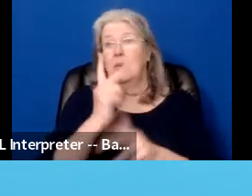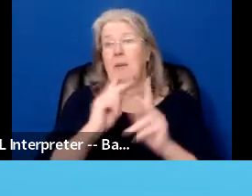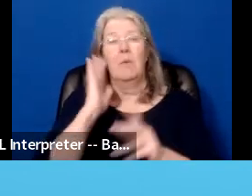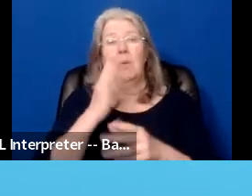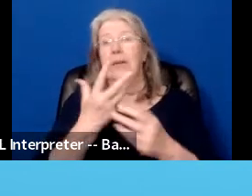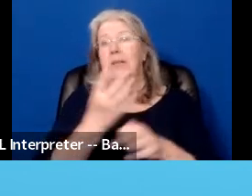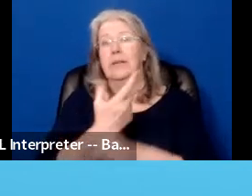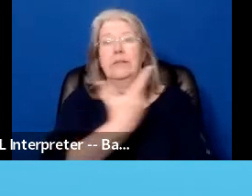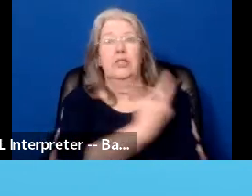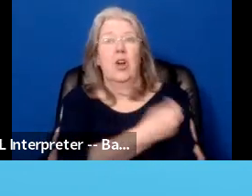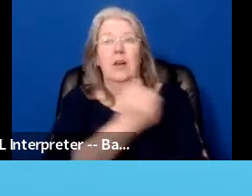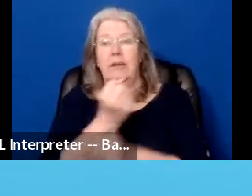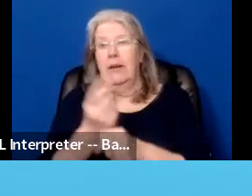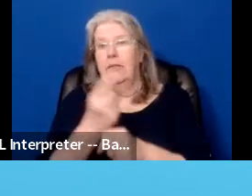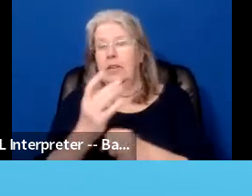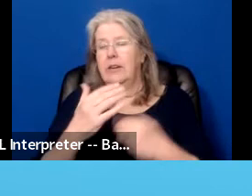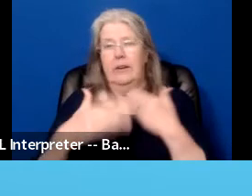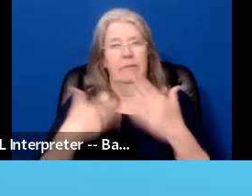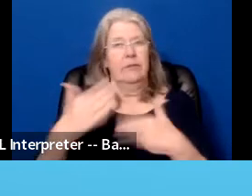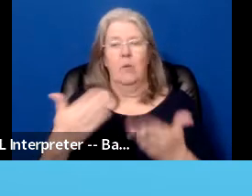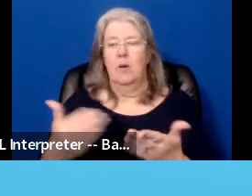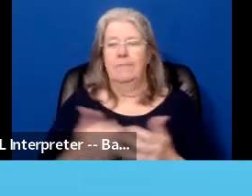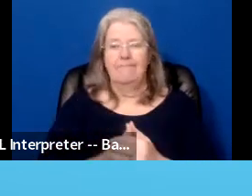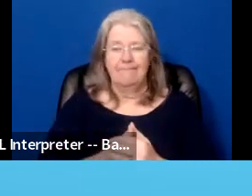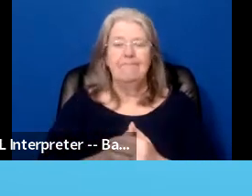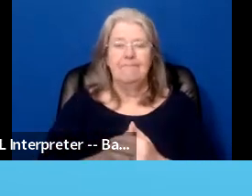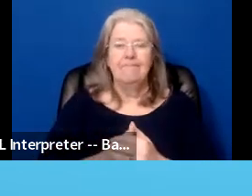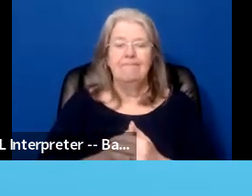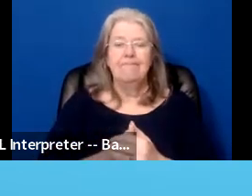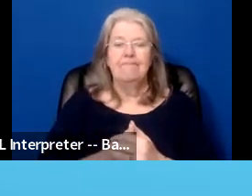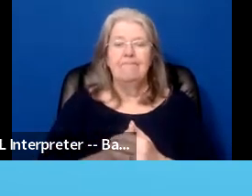Matt: Great. Here's a question from our attendees, can you receive